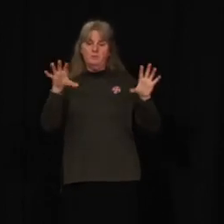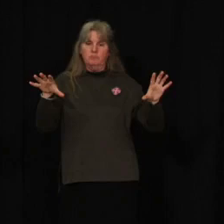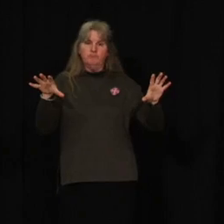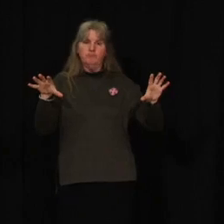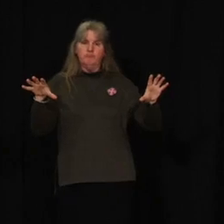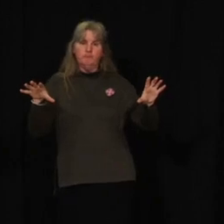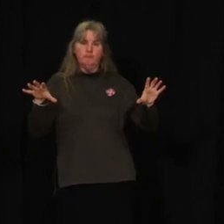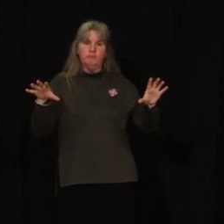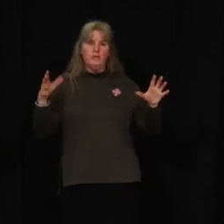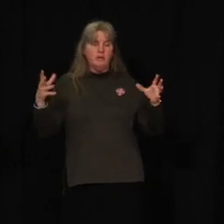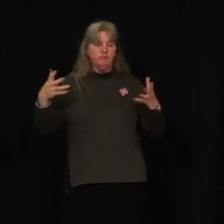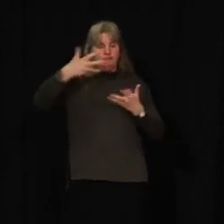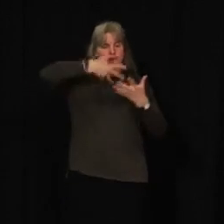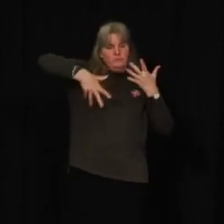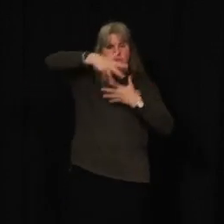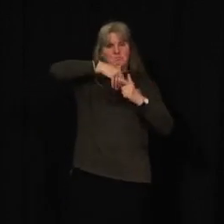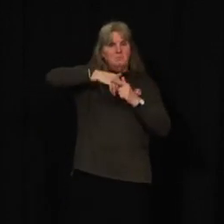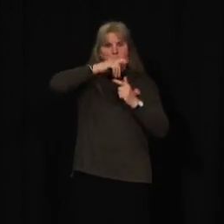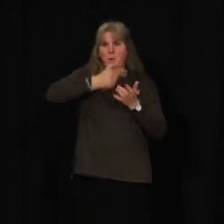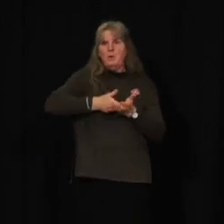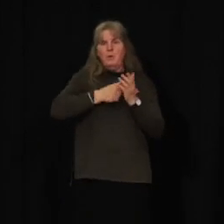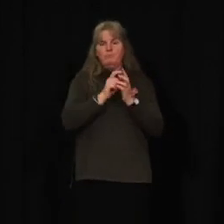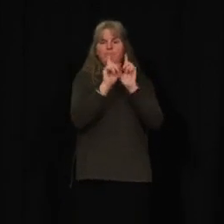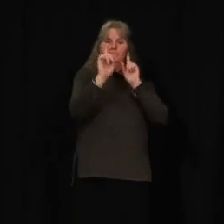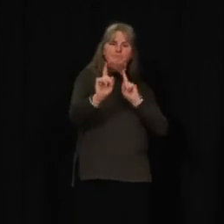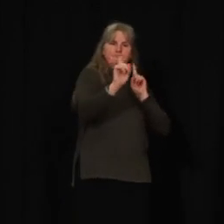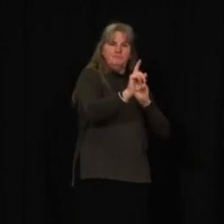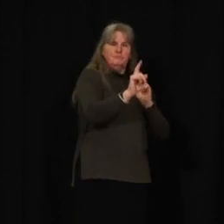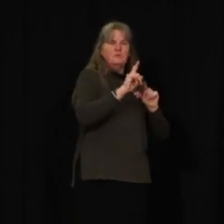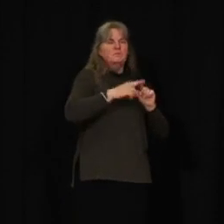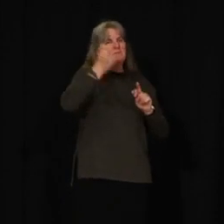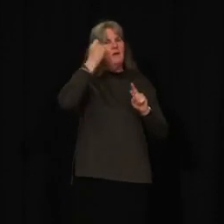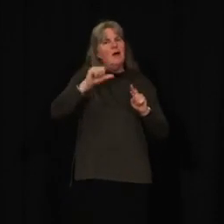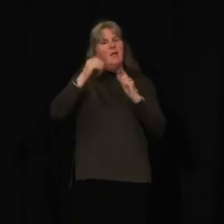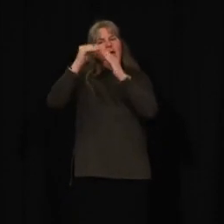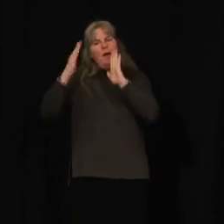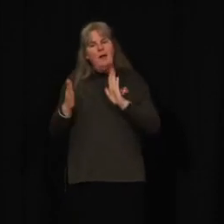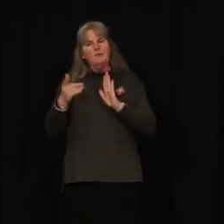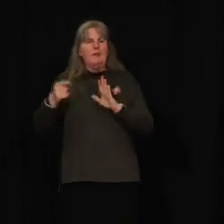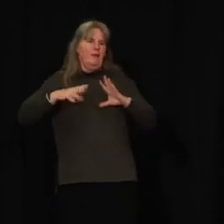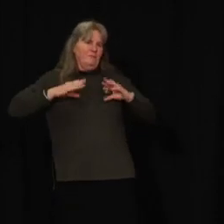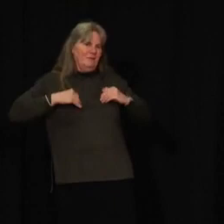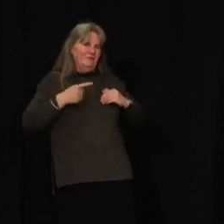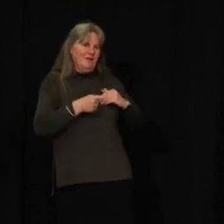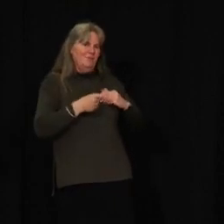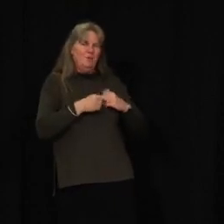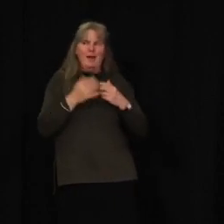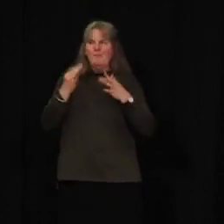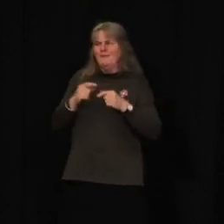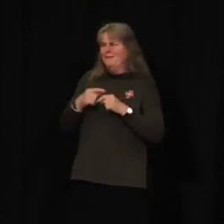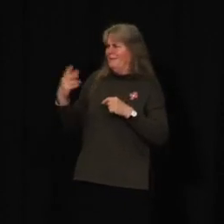time with and not too distant from each other. Of course, the other household needs to agree.